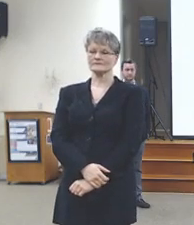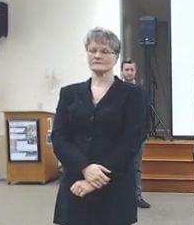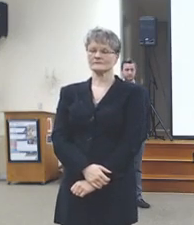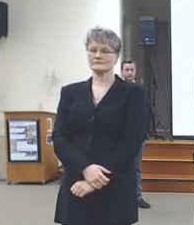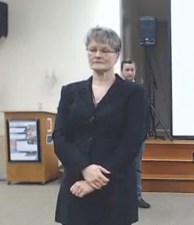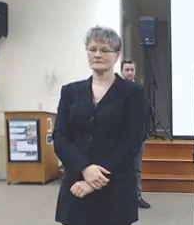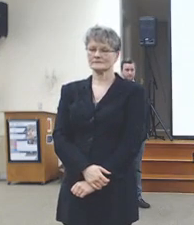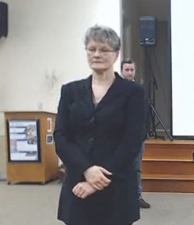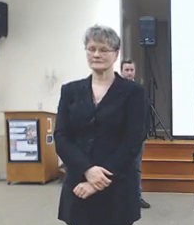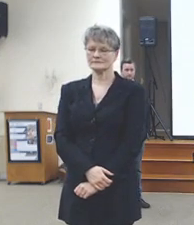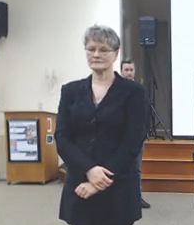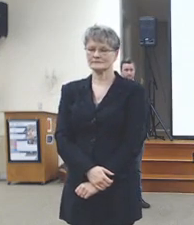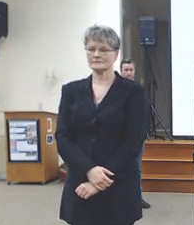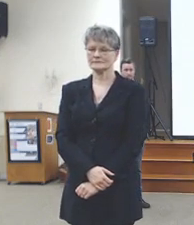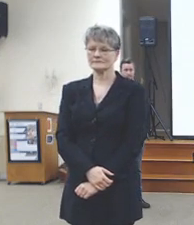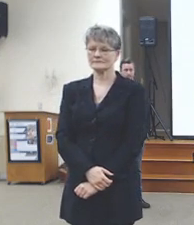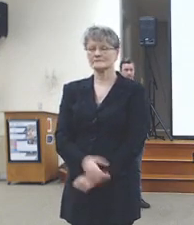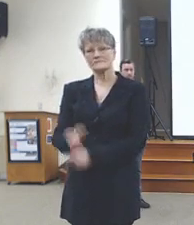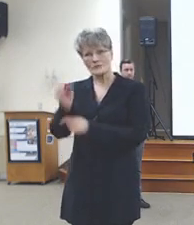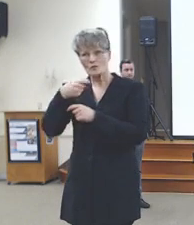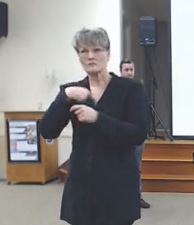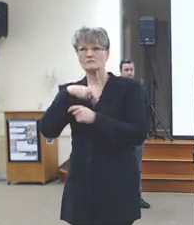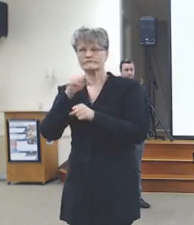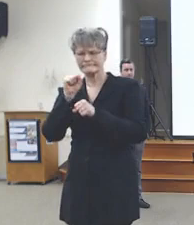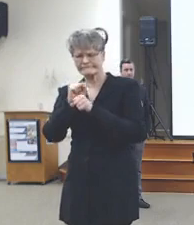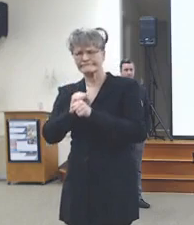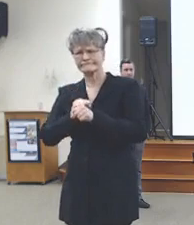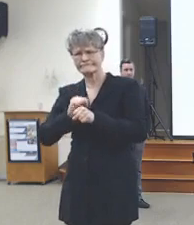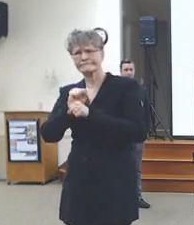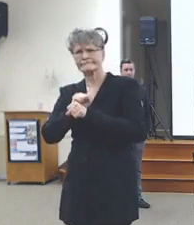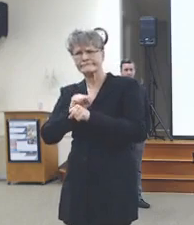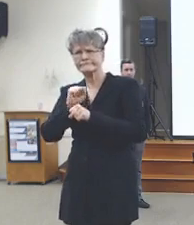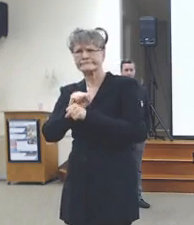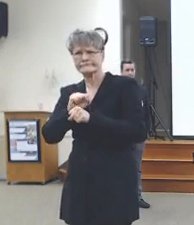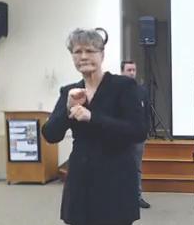prepare for different situations that may come upon us, and there was a point